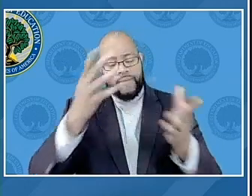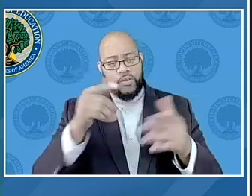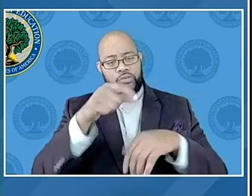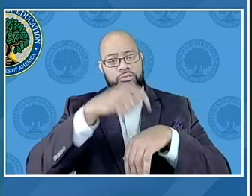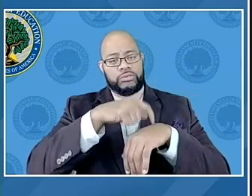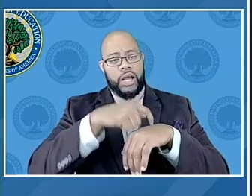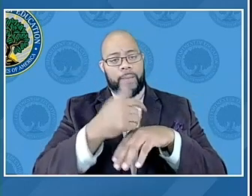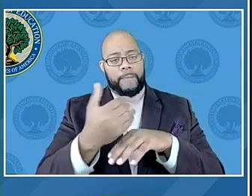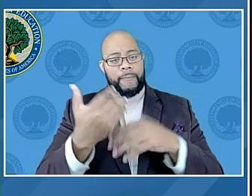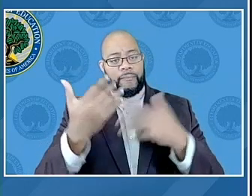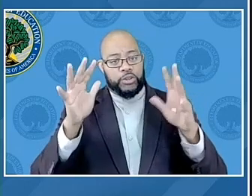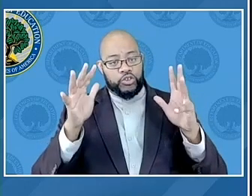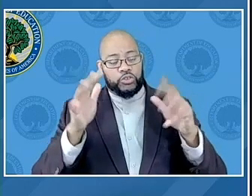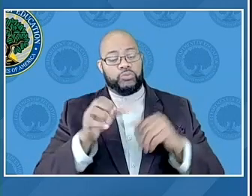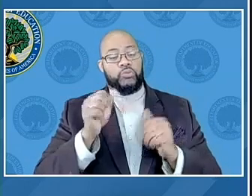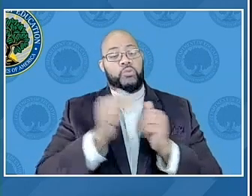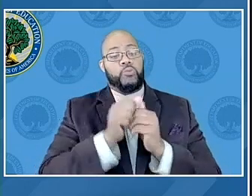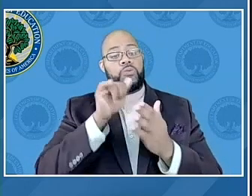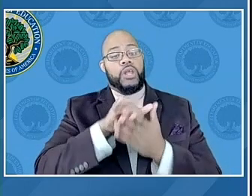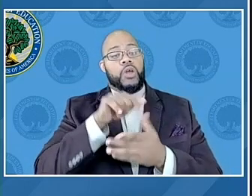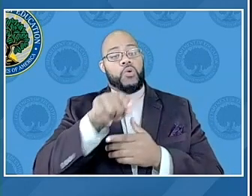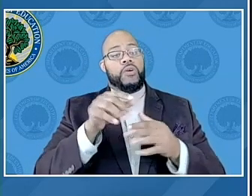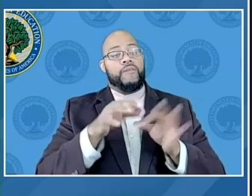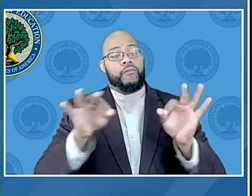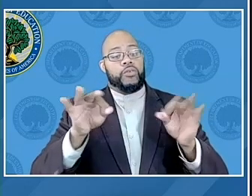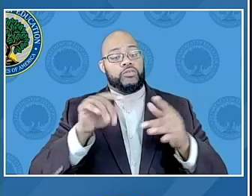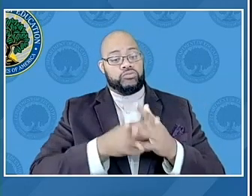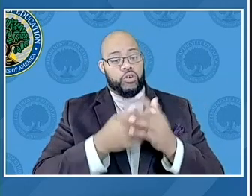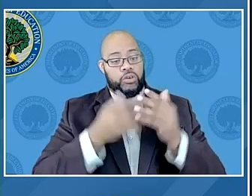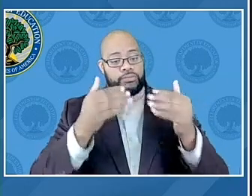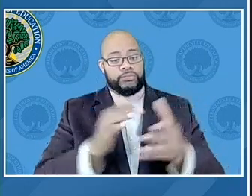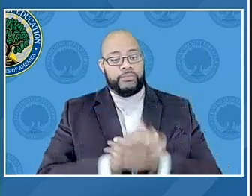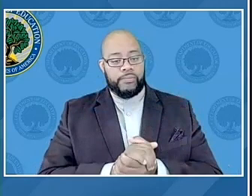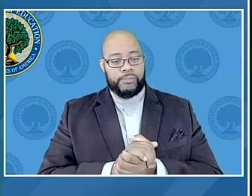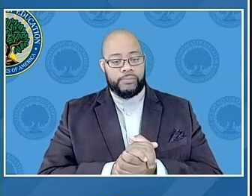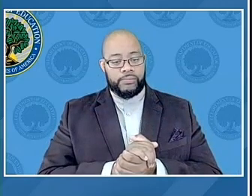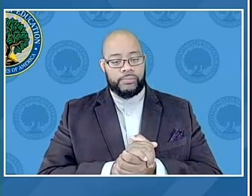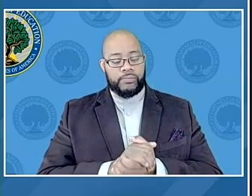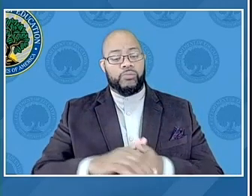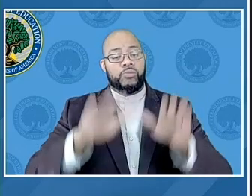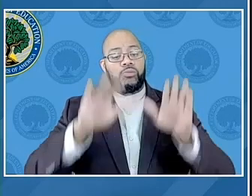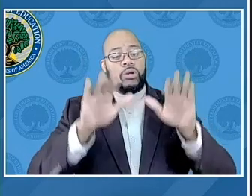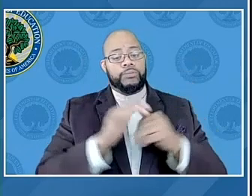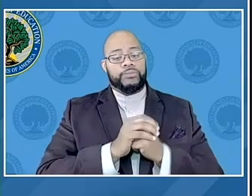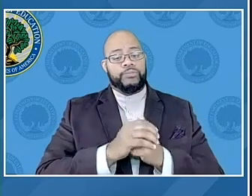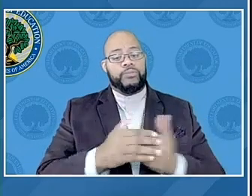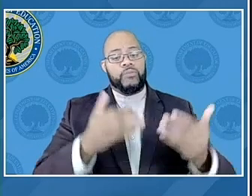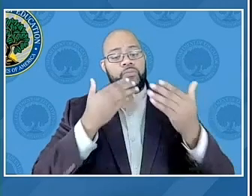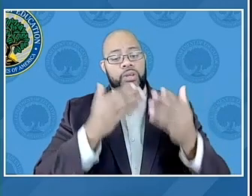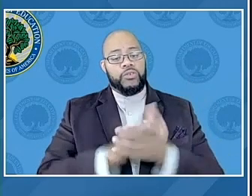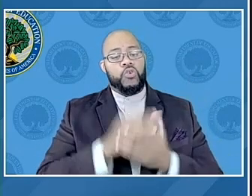Alright. With that, you are free to begin. Okay. Great. Thank you. Good afternoon, everyone.